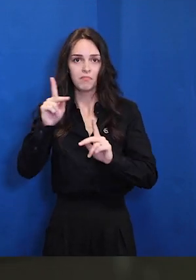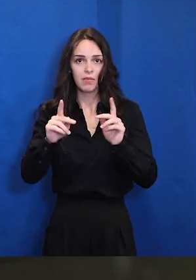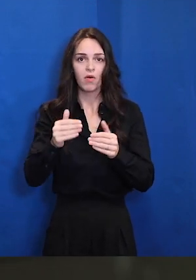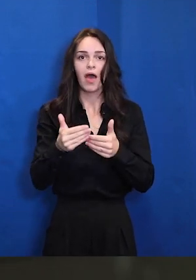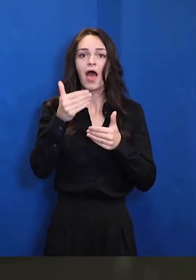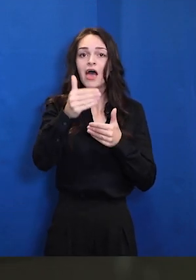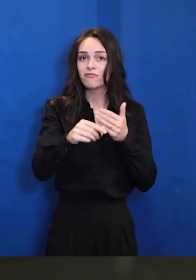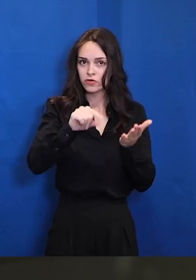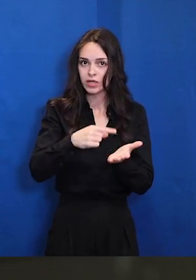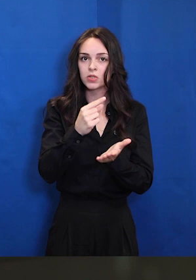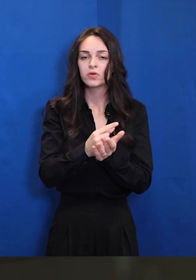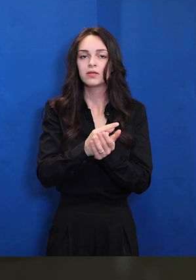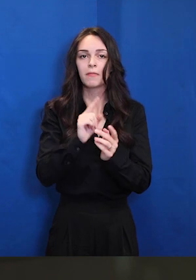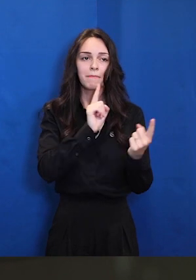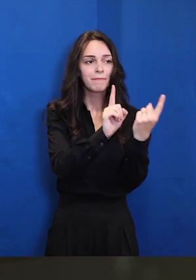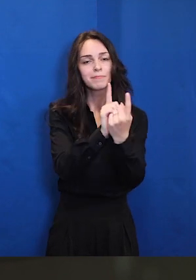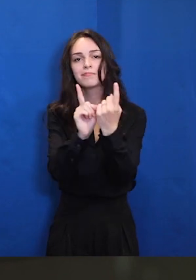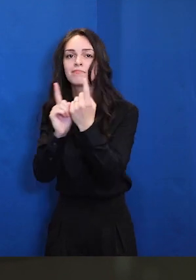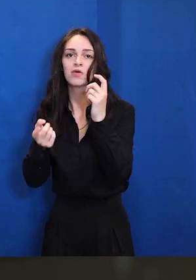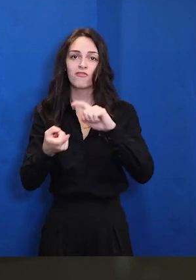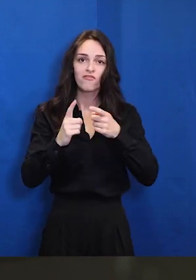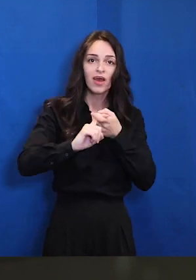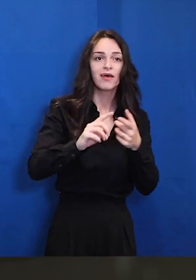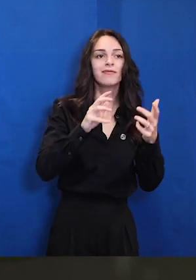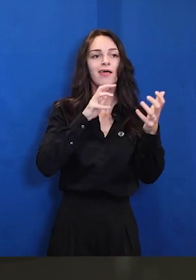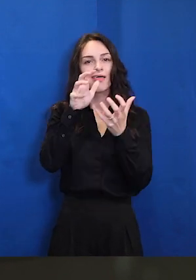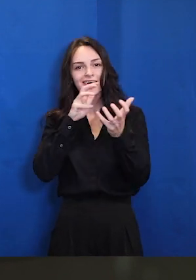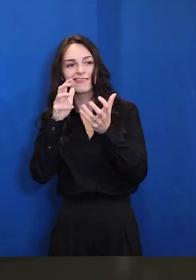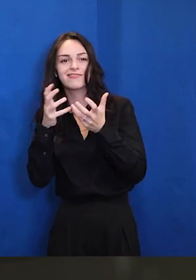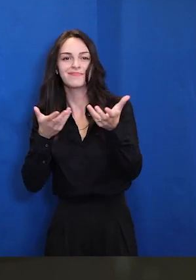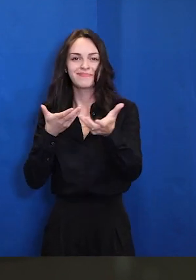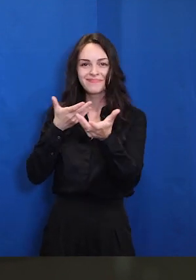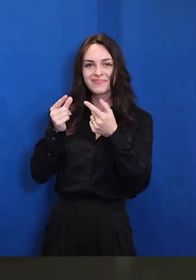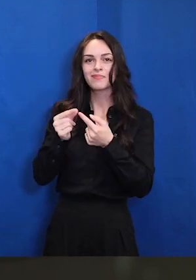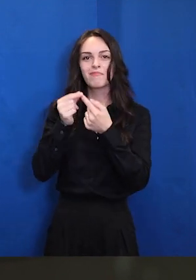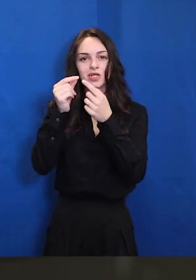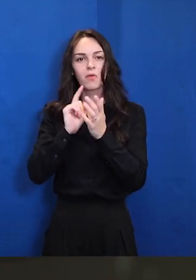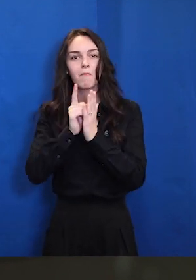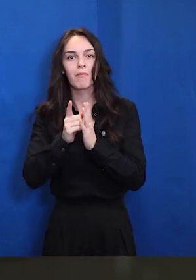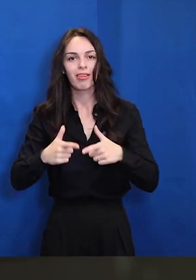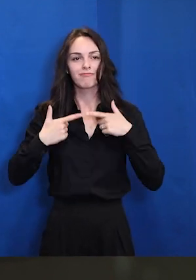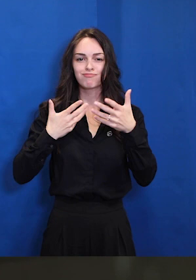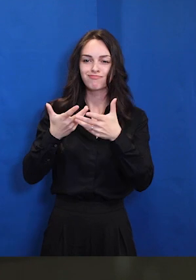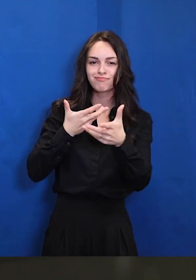rely on others after stepping in the world. We'll need friends we can laugh with, friends with whom we can share those special moments